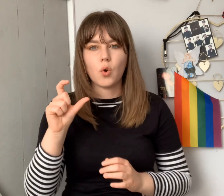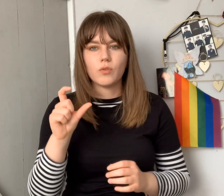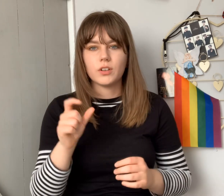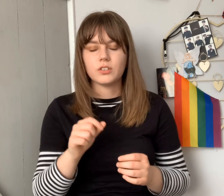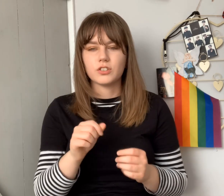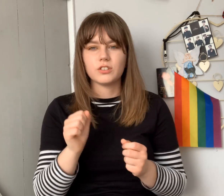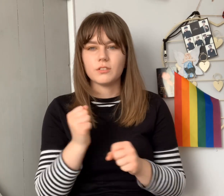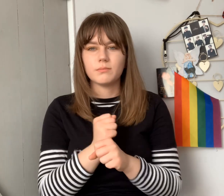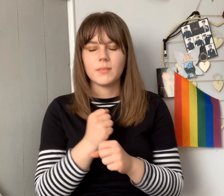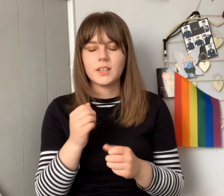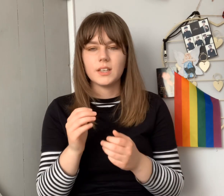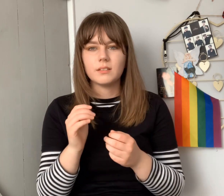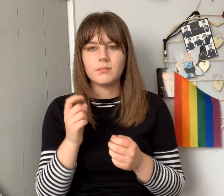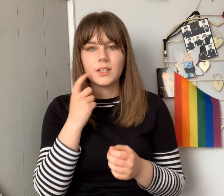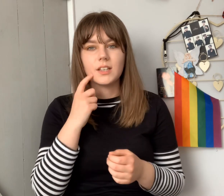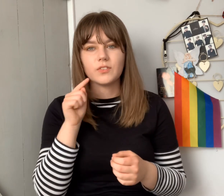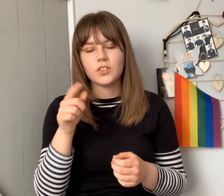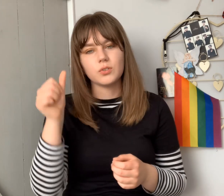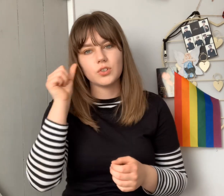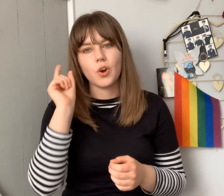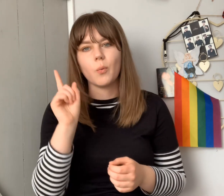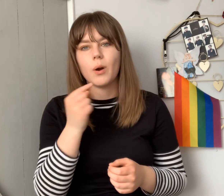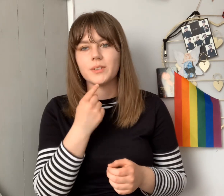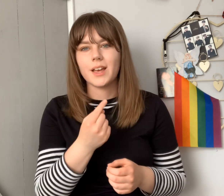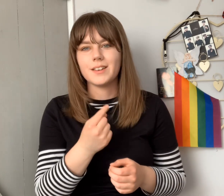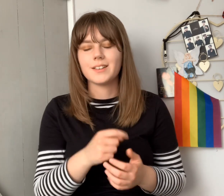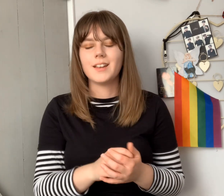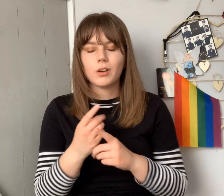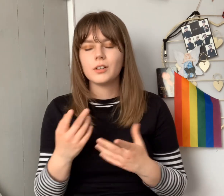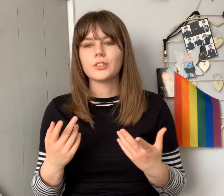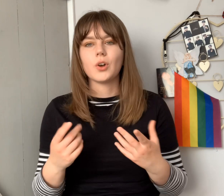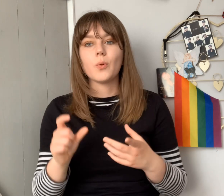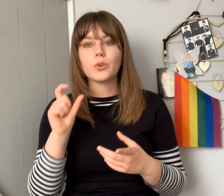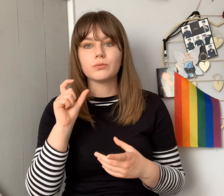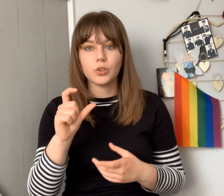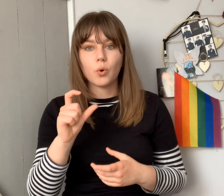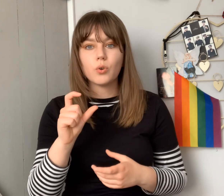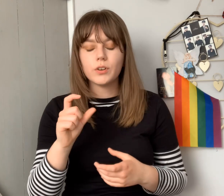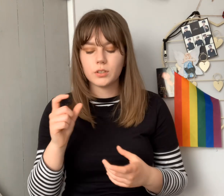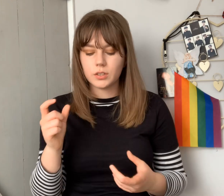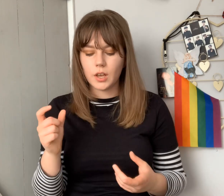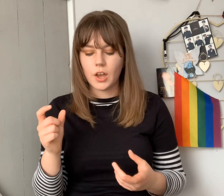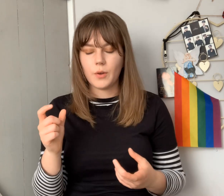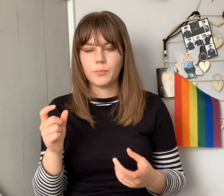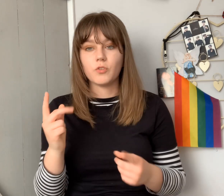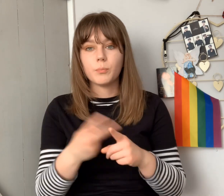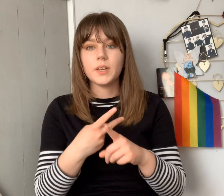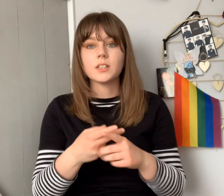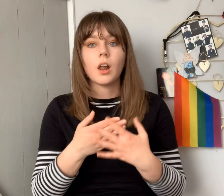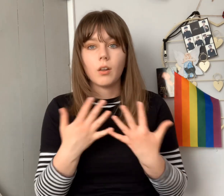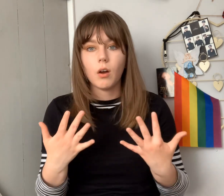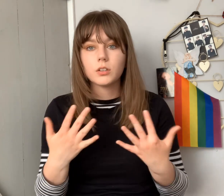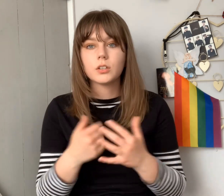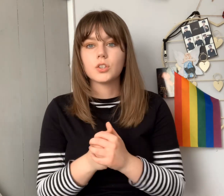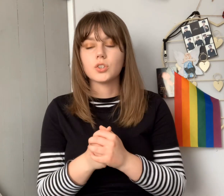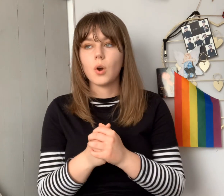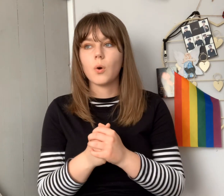I'm gonna sign "C" for chorus so it's easier for you to know what I am saying so the chorus will repeat a lot